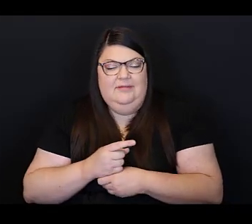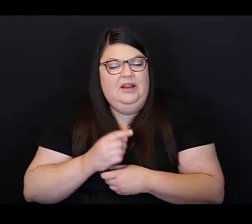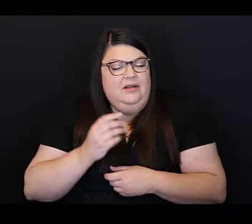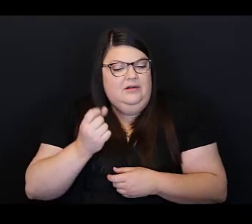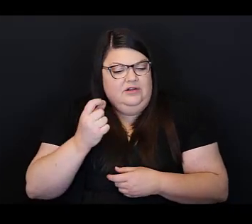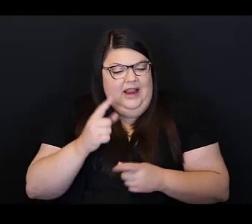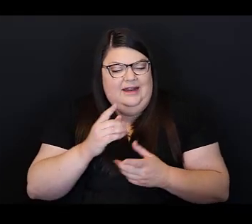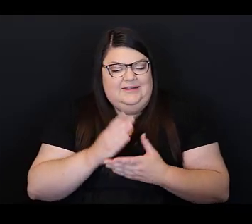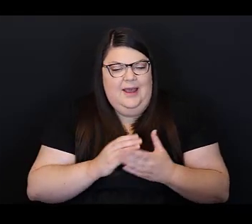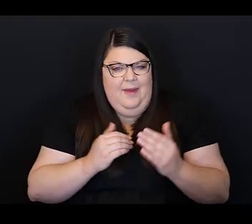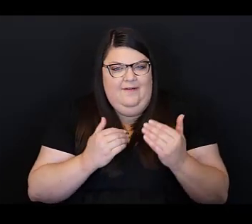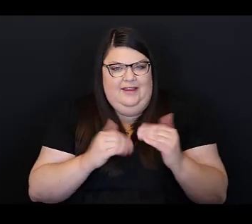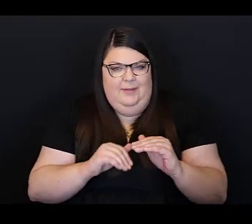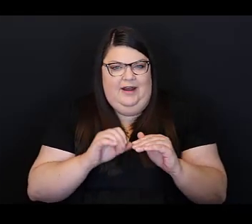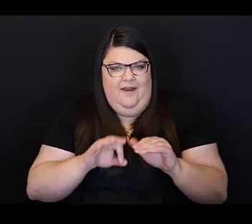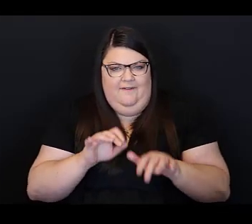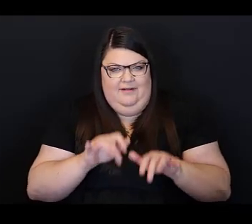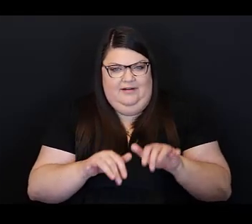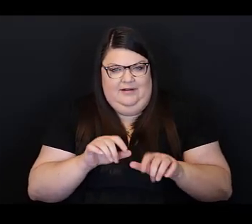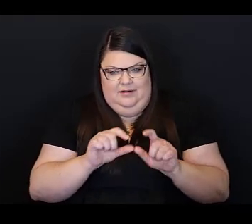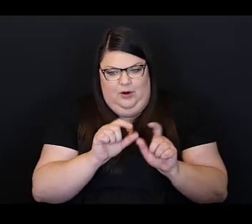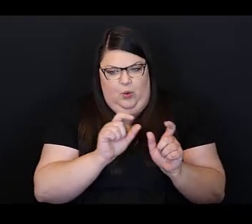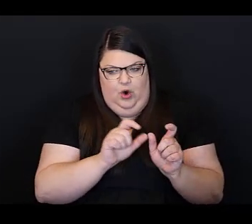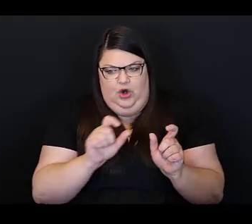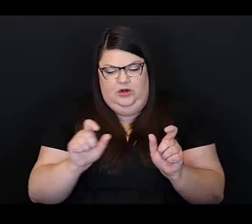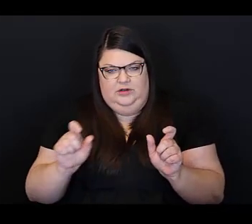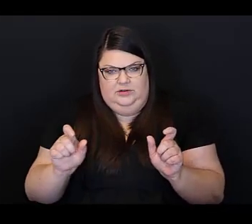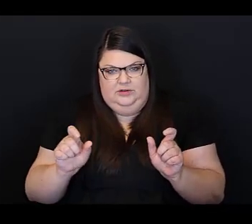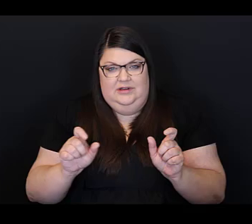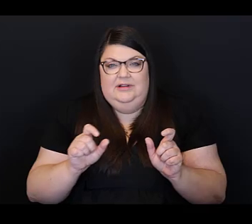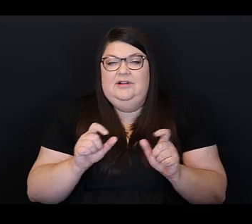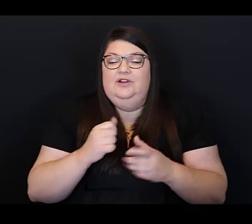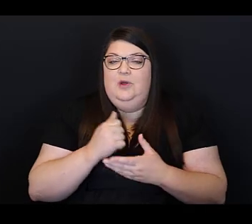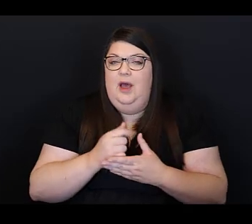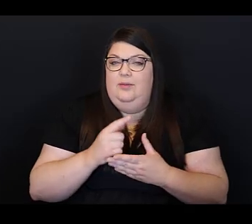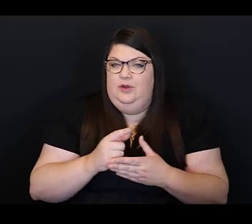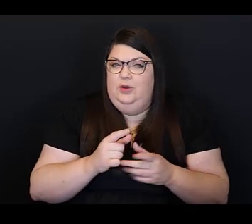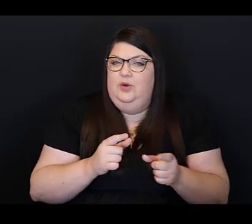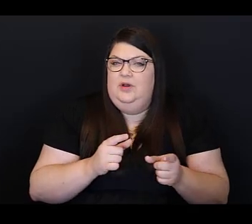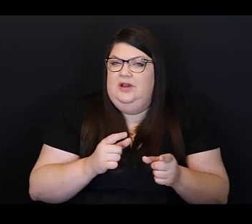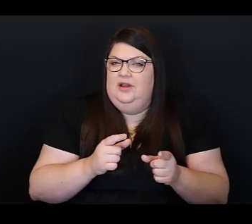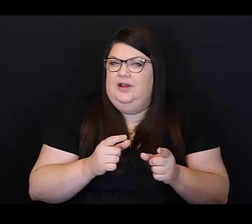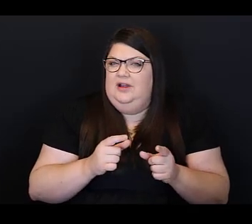have character limits. To help you ensure you stay within the character limits character counters are